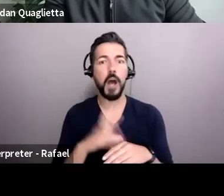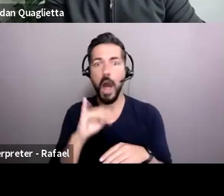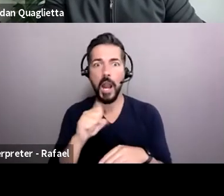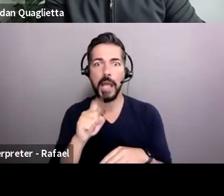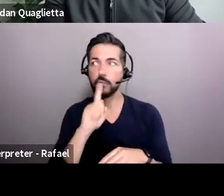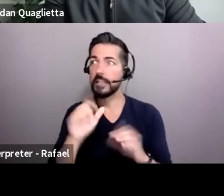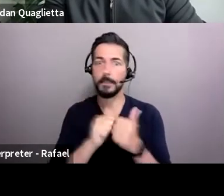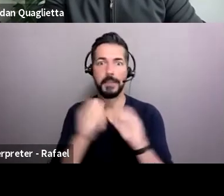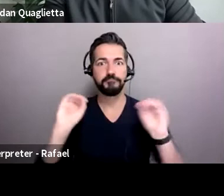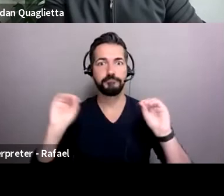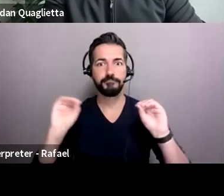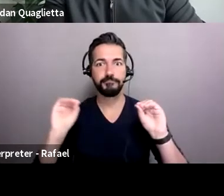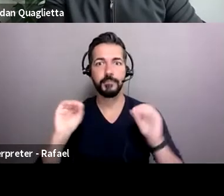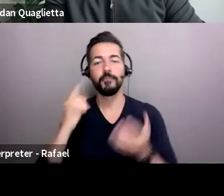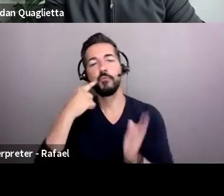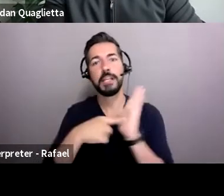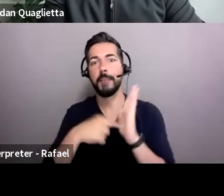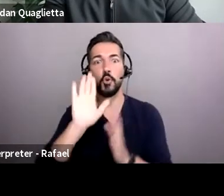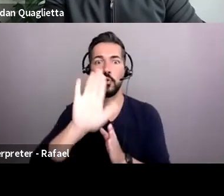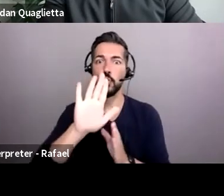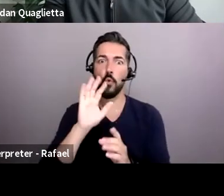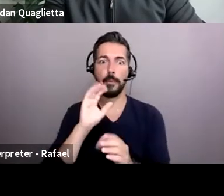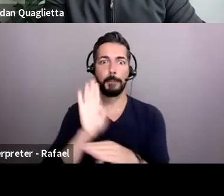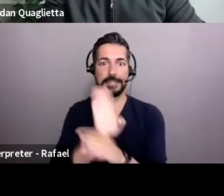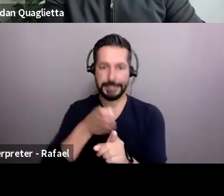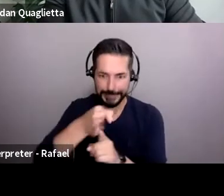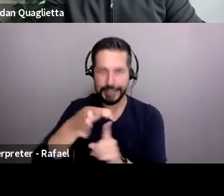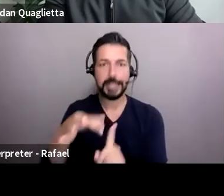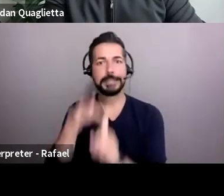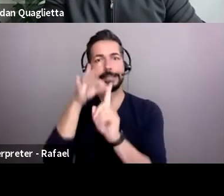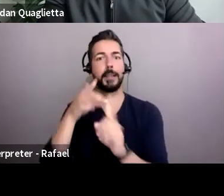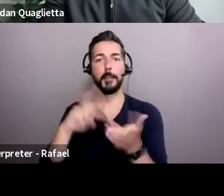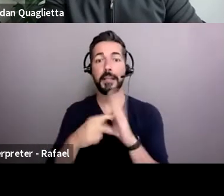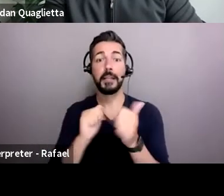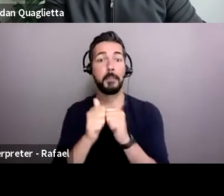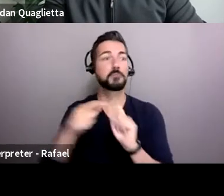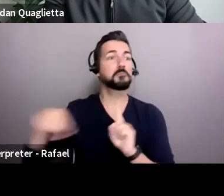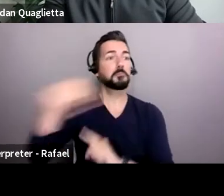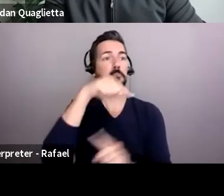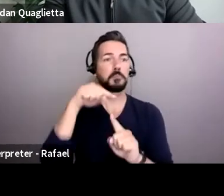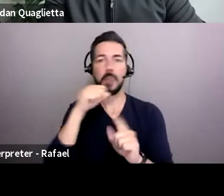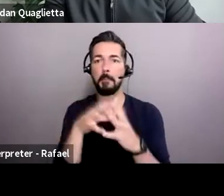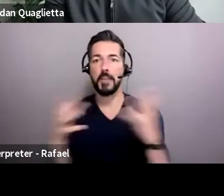Like, if you're doing something so unique that you don't have a lot of competition in the search result, it